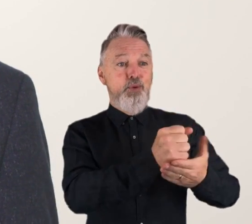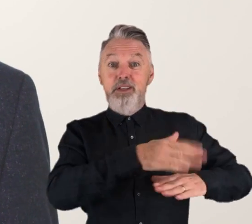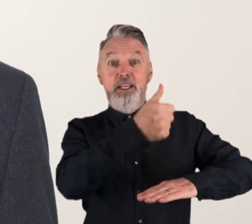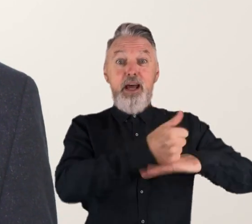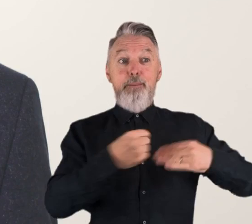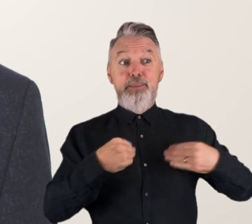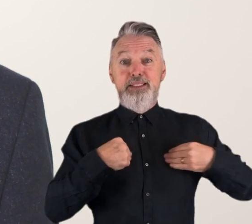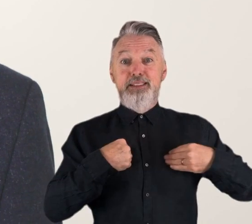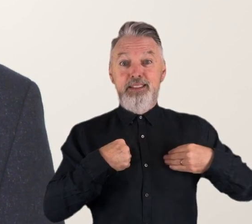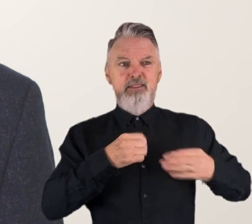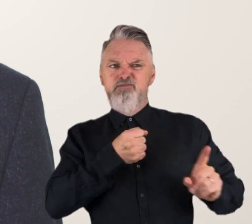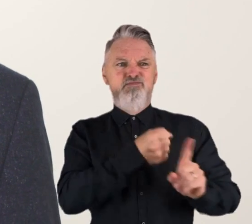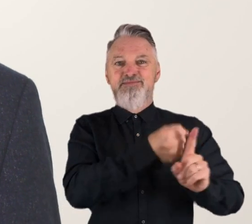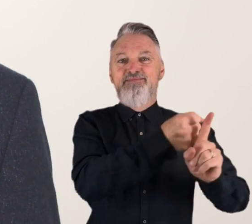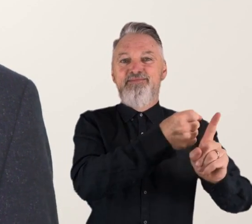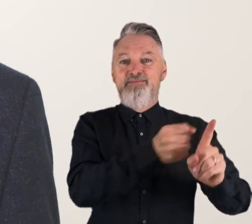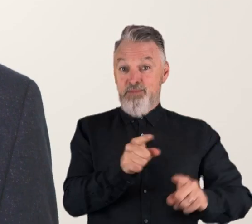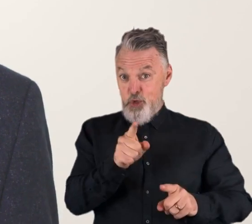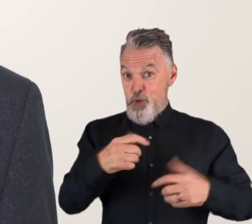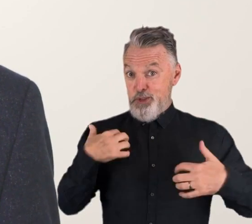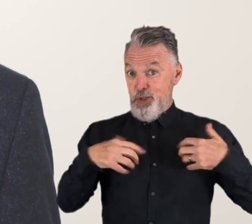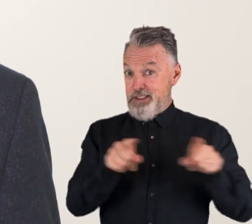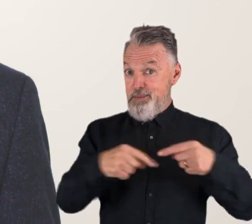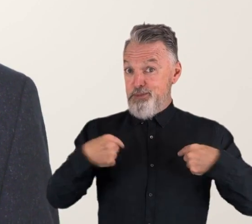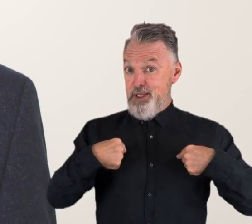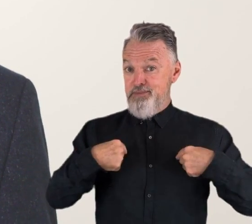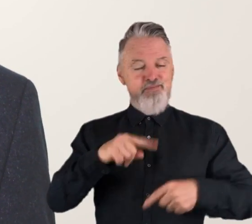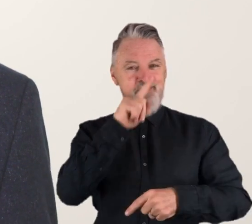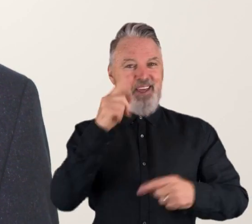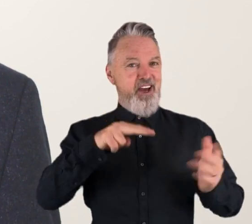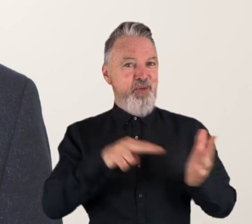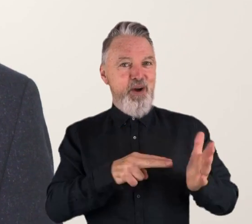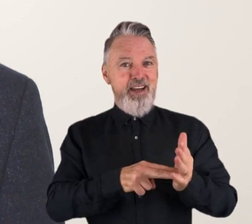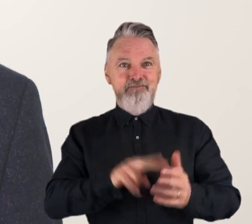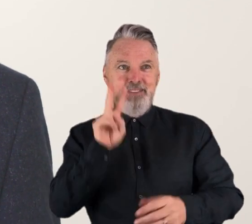I’m sure you’re all as excited as I am to hear tonight’s pitches and see how this startup cohort